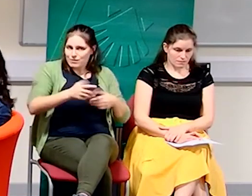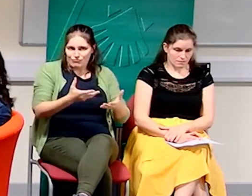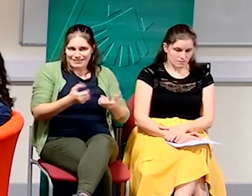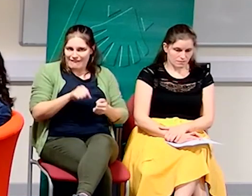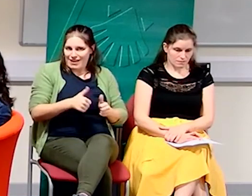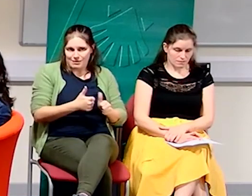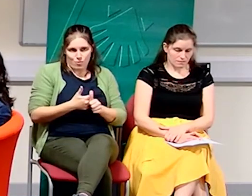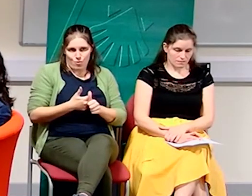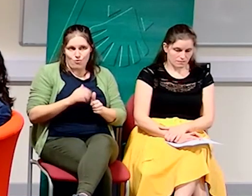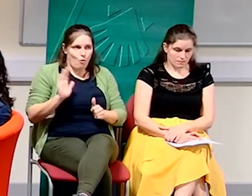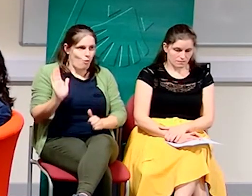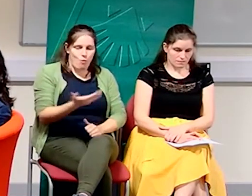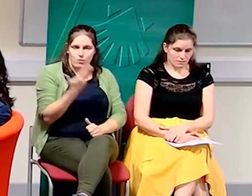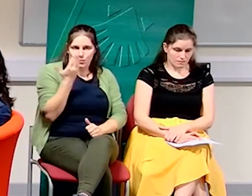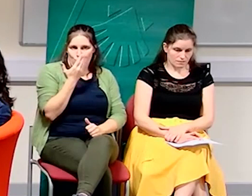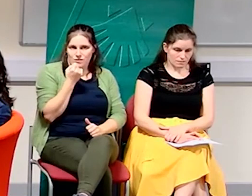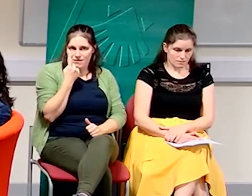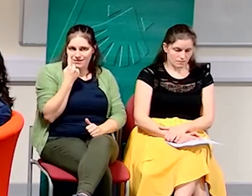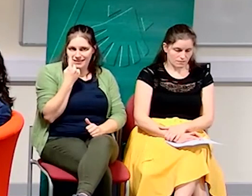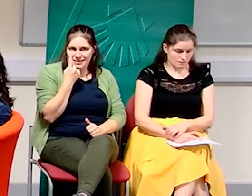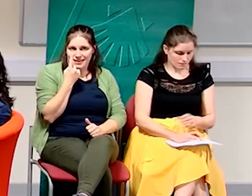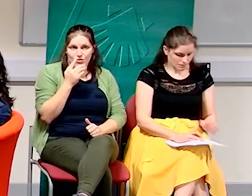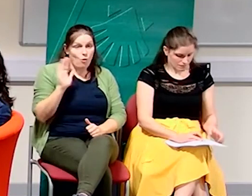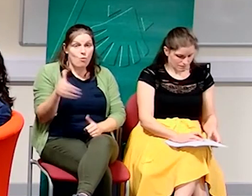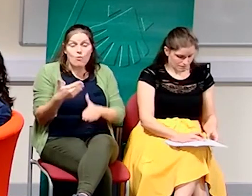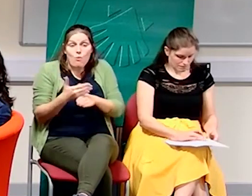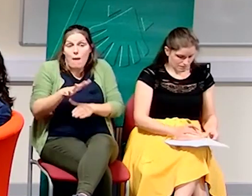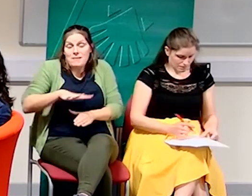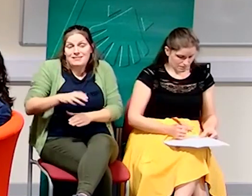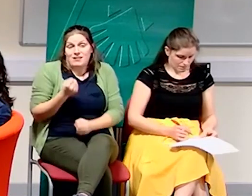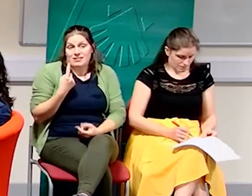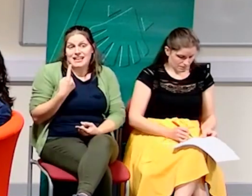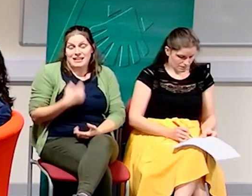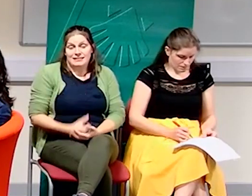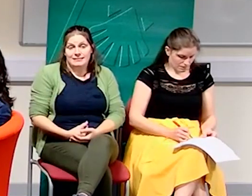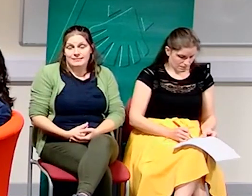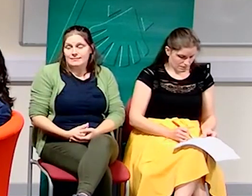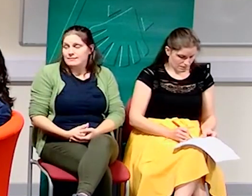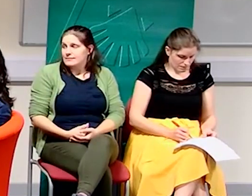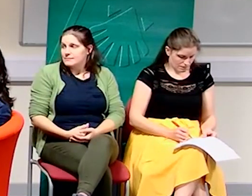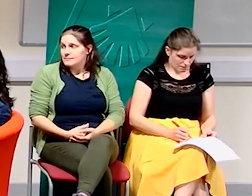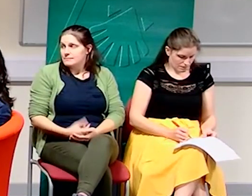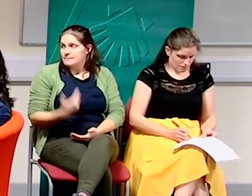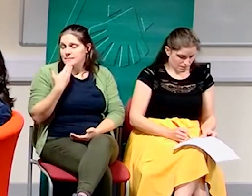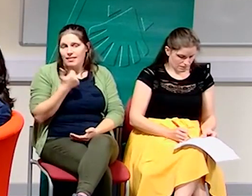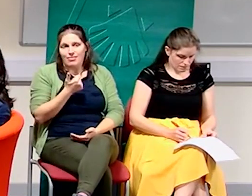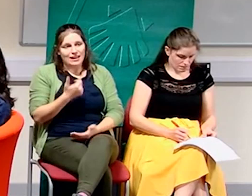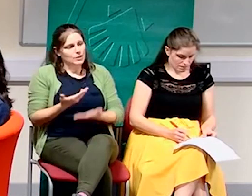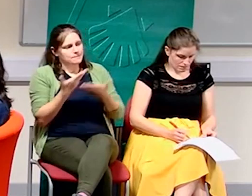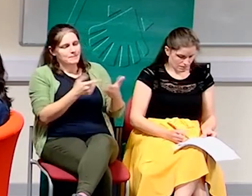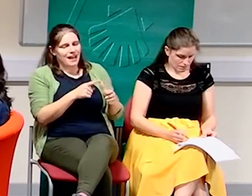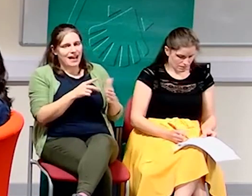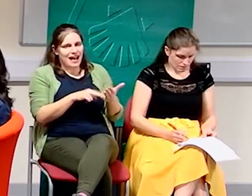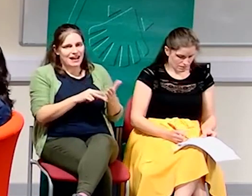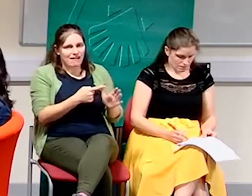schools are understanding and not all workplaces are understanding thank you Anna um your work